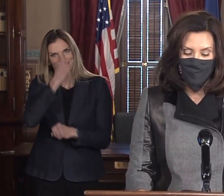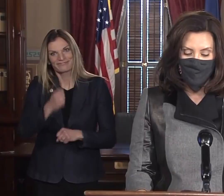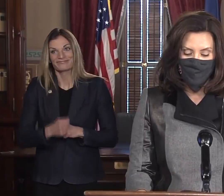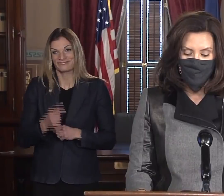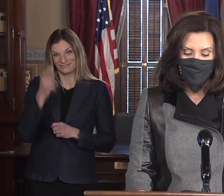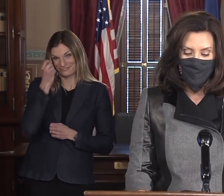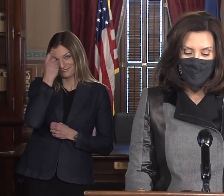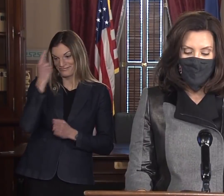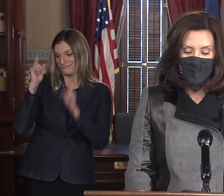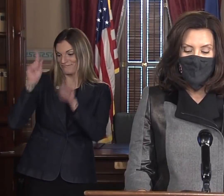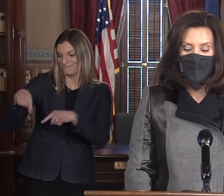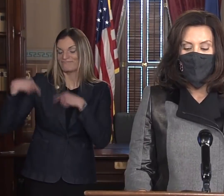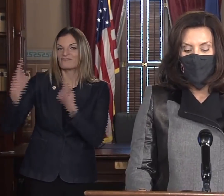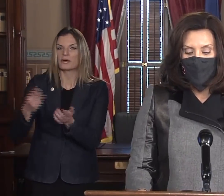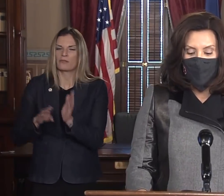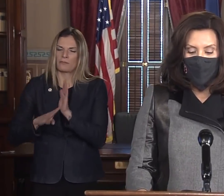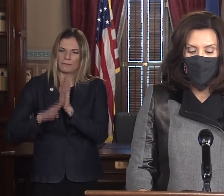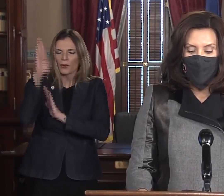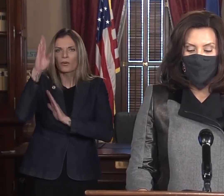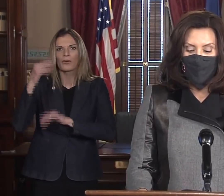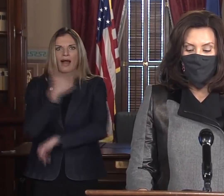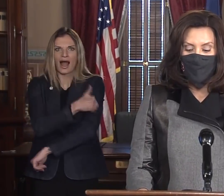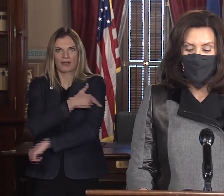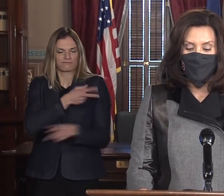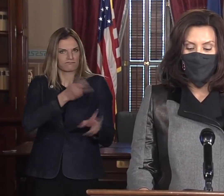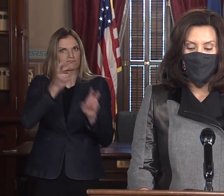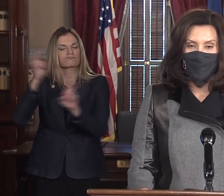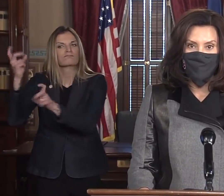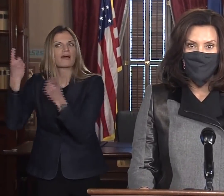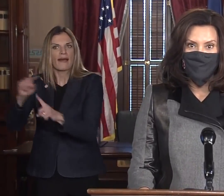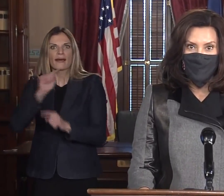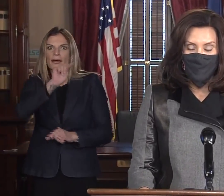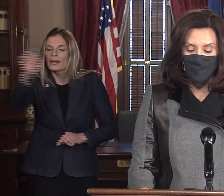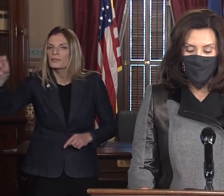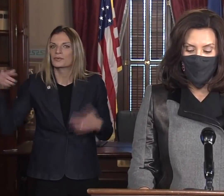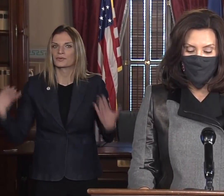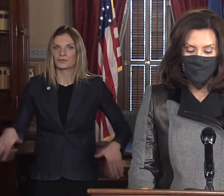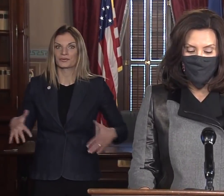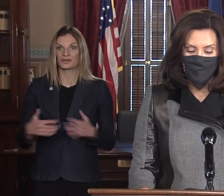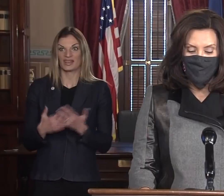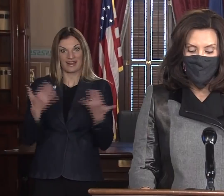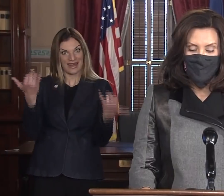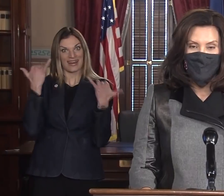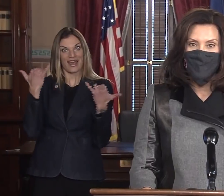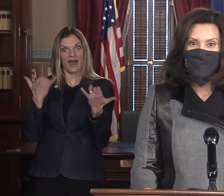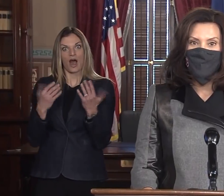MICHIGAN FAMILIES, FRONTLINE WORKERS. WE HAVE SEEN A STEADY RISE OF COVID-19 CASES AND HOSPITALIZATIONS.